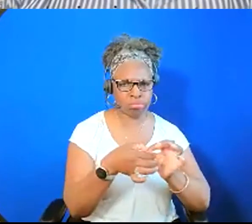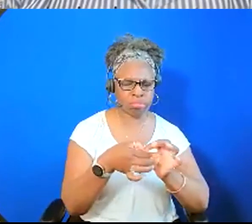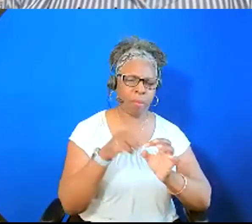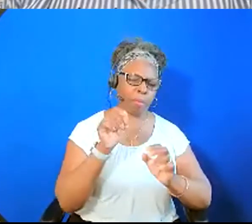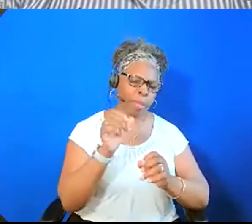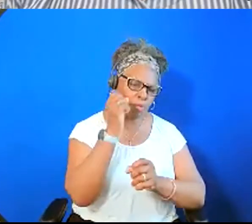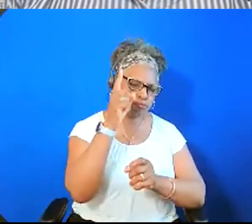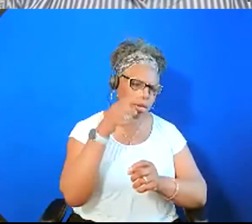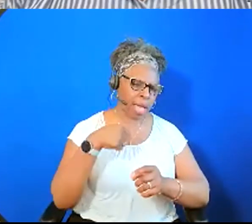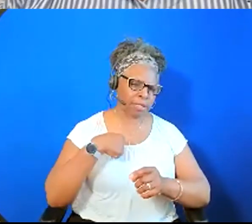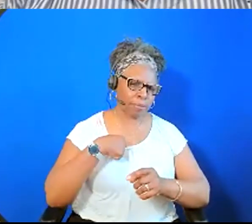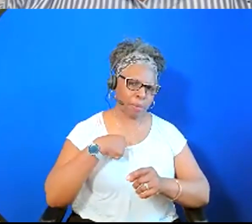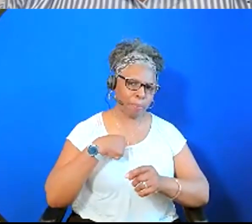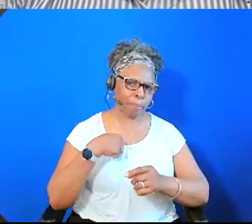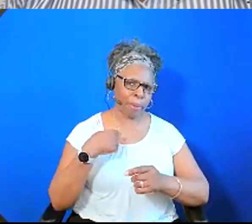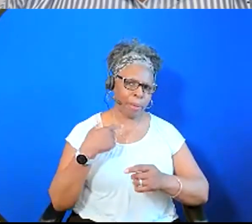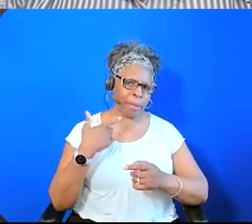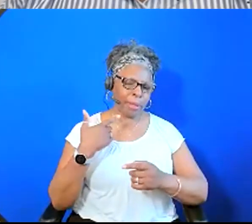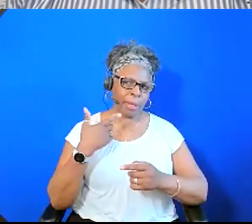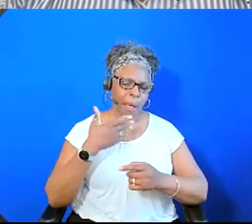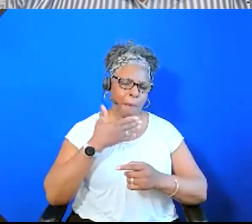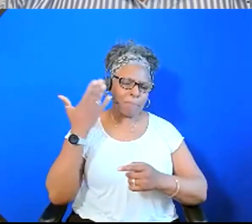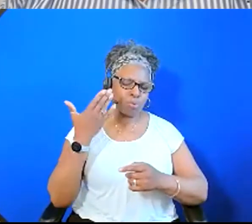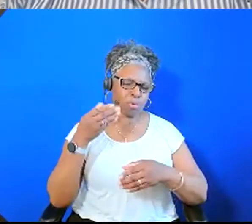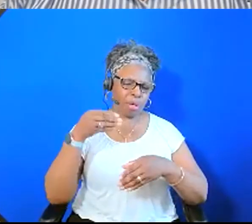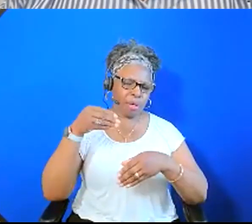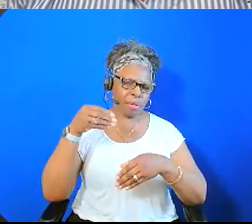was to actually work with an institute – funding institution to create a kind